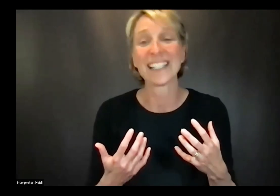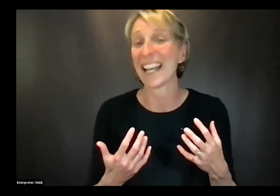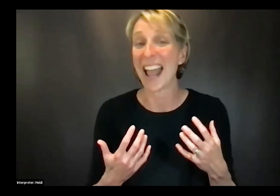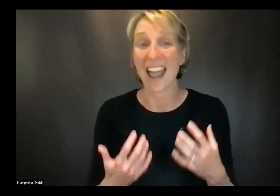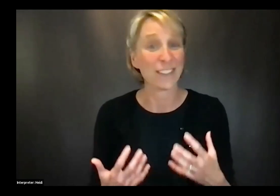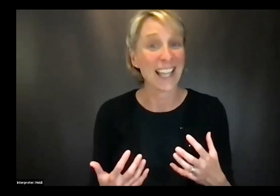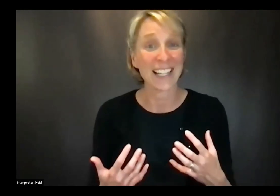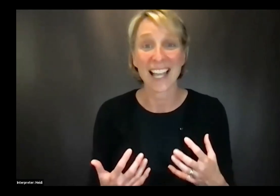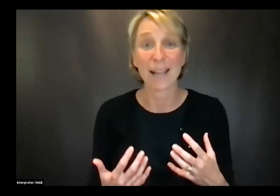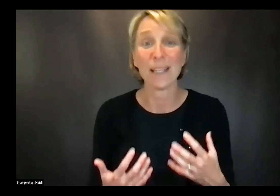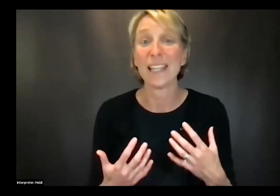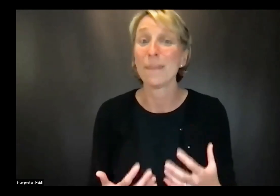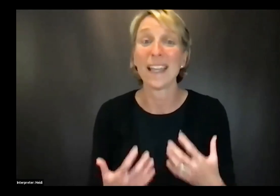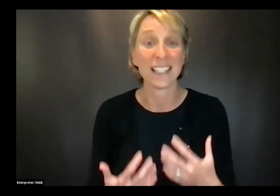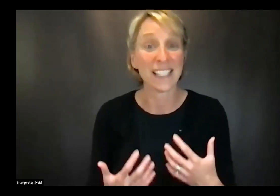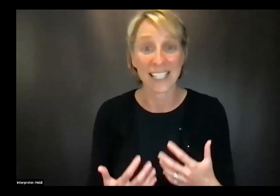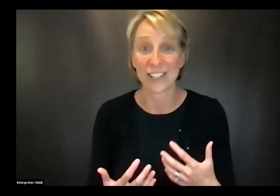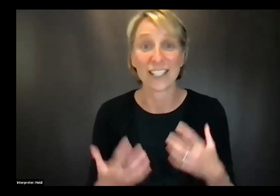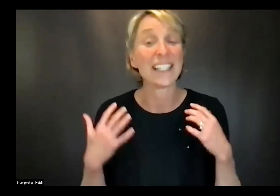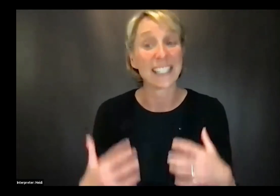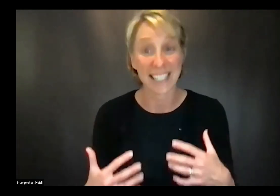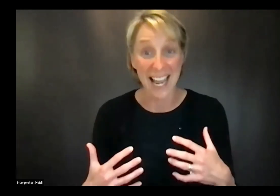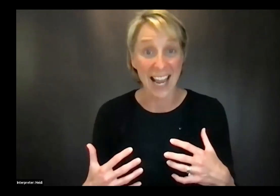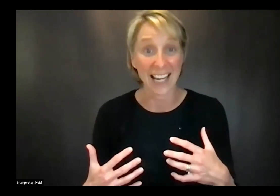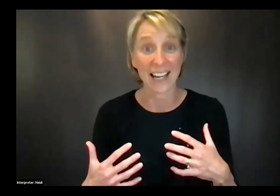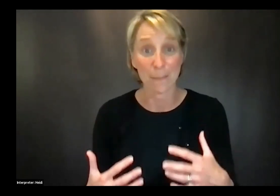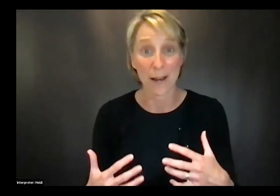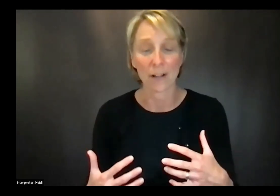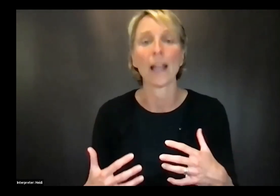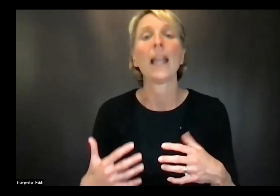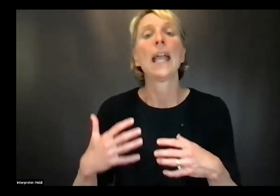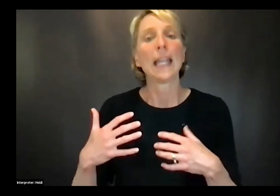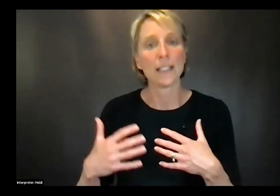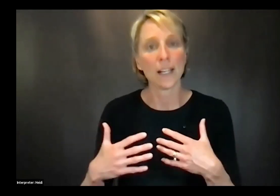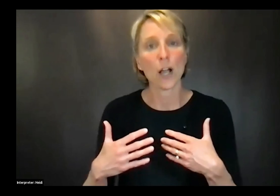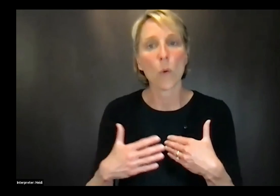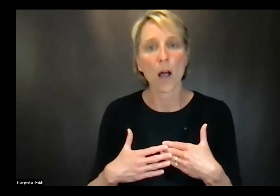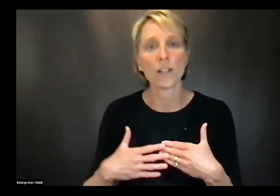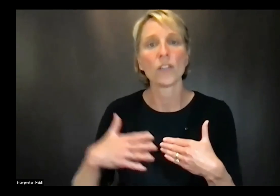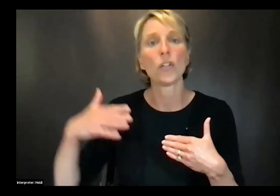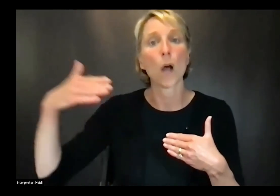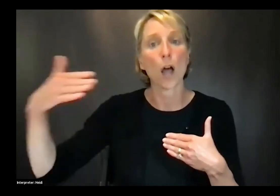and after that time he made the decision to stay in America. He did go on to other